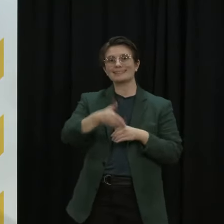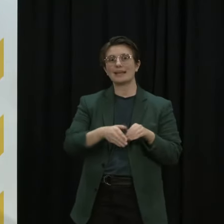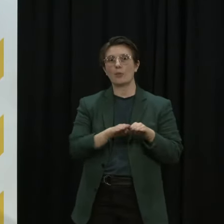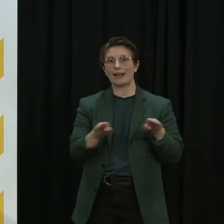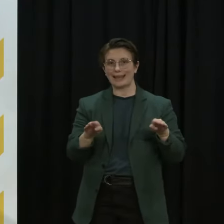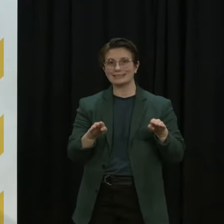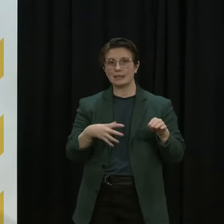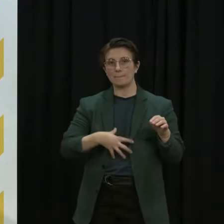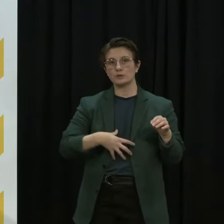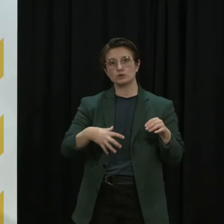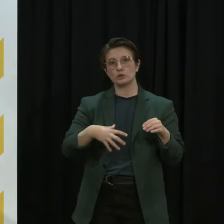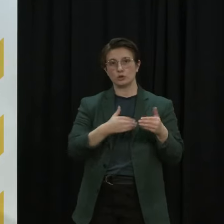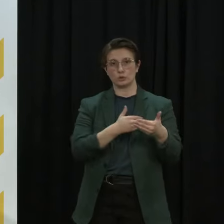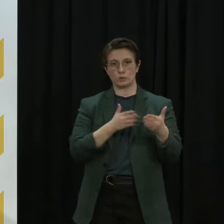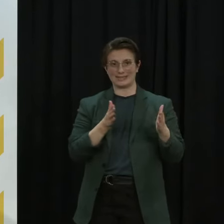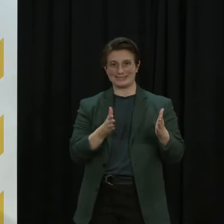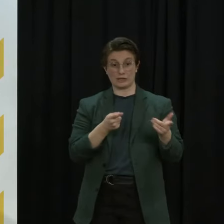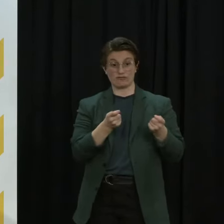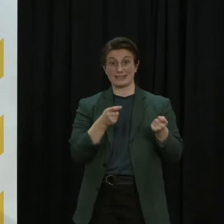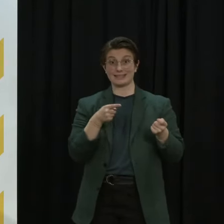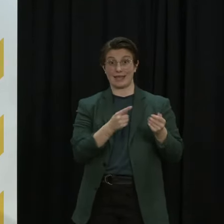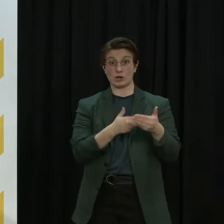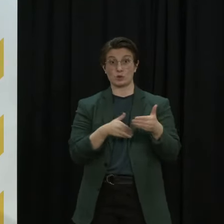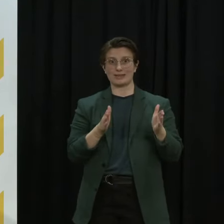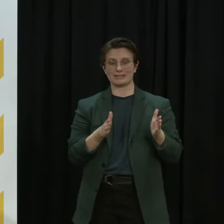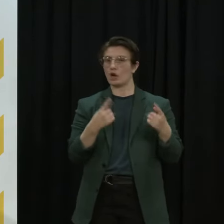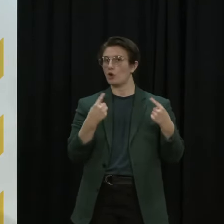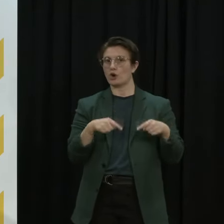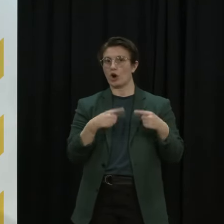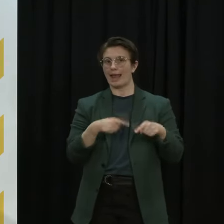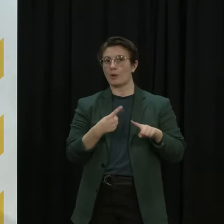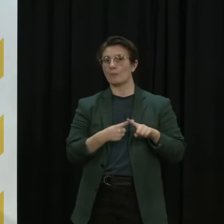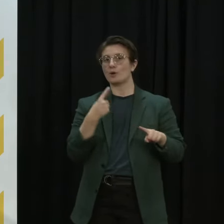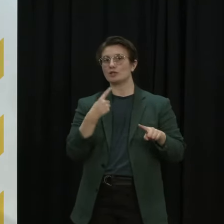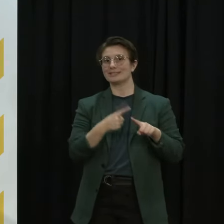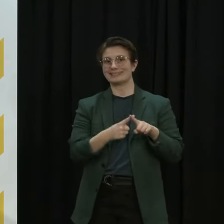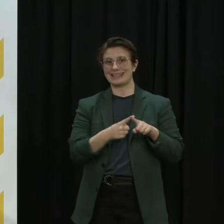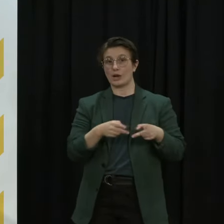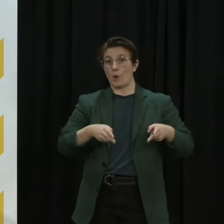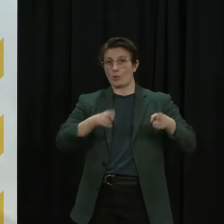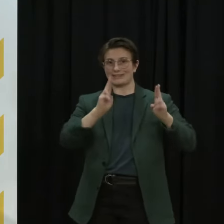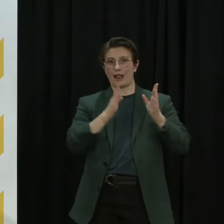Do you know why there is a